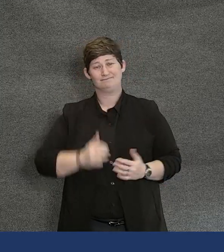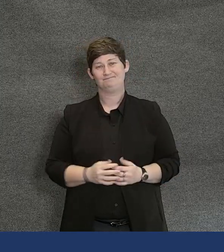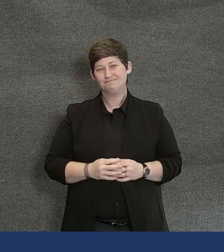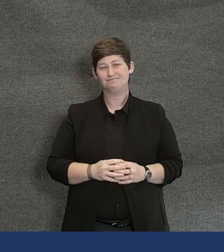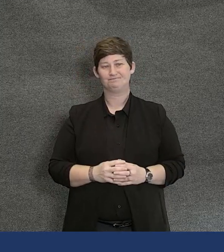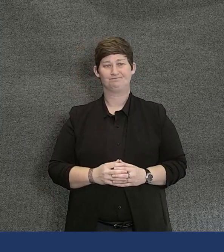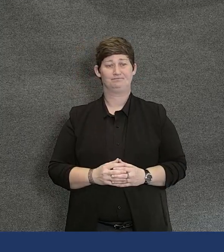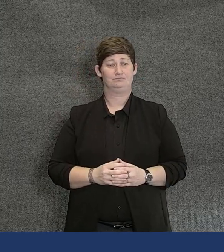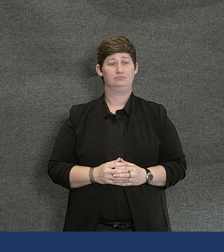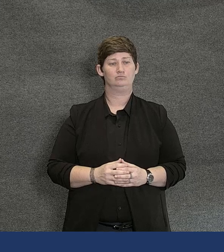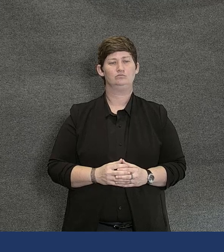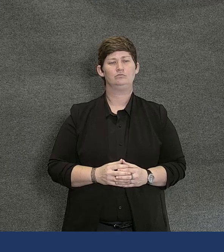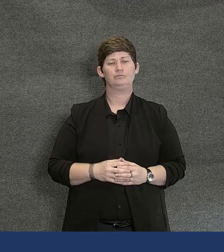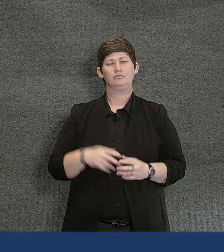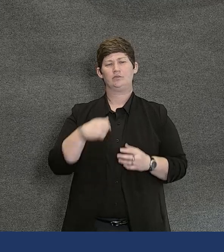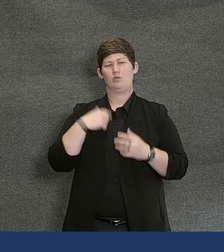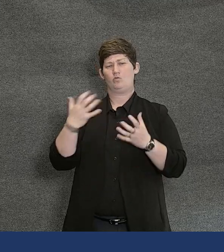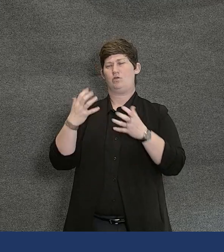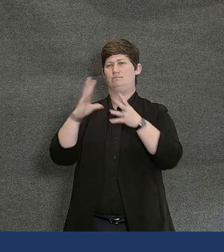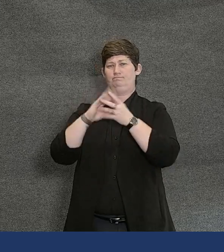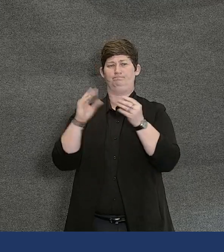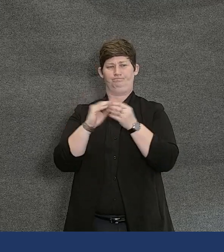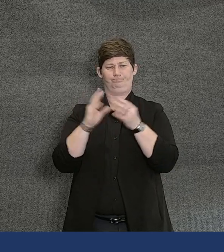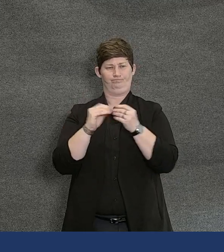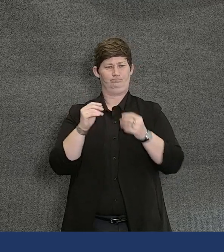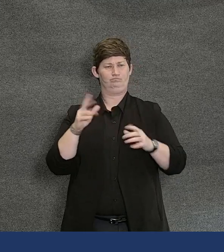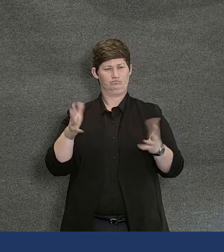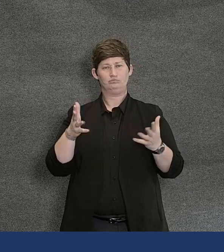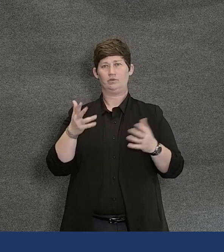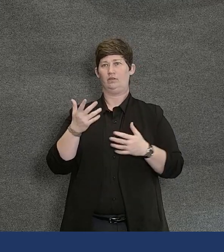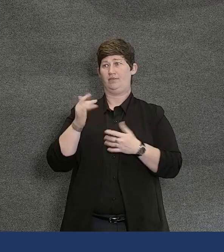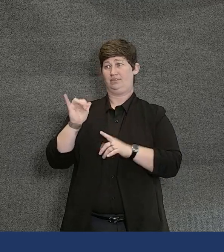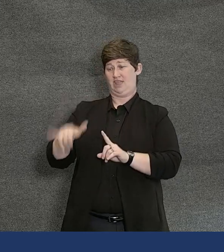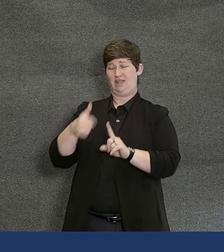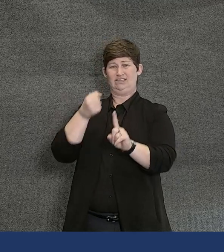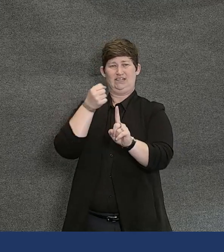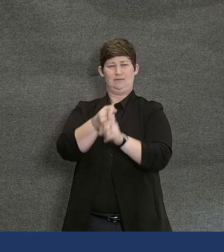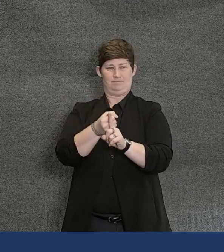do impact people with disabilities, which is either